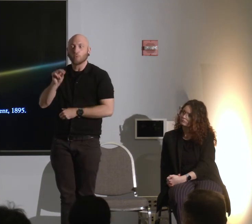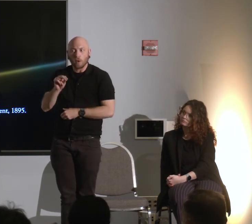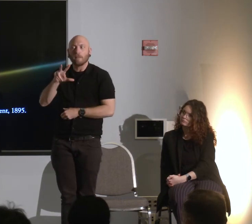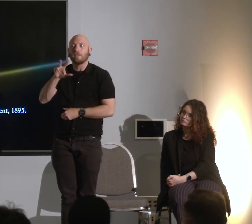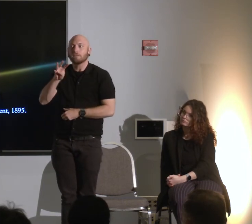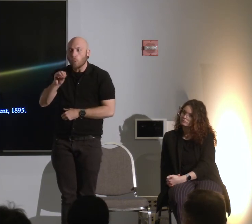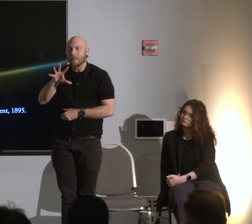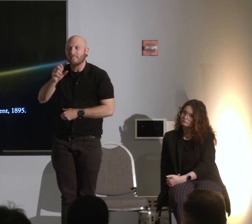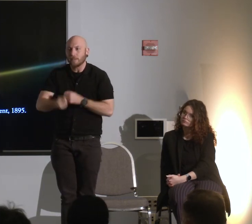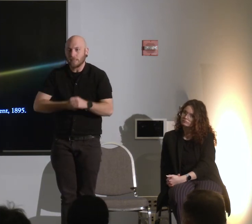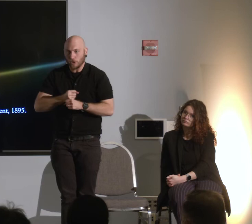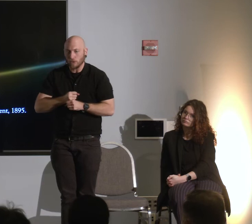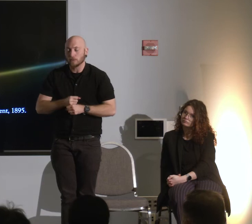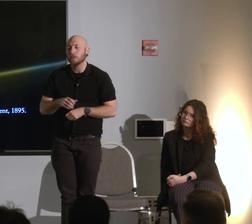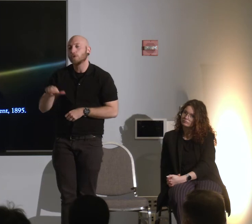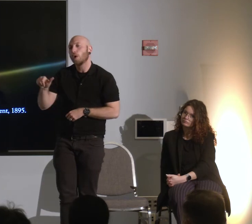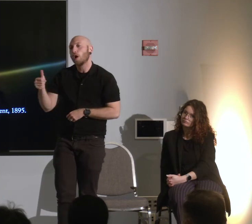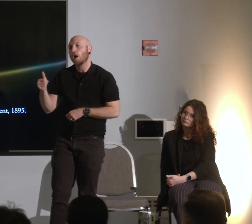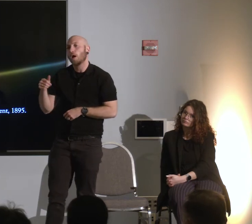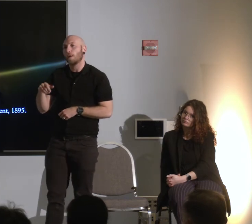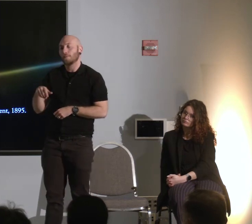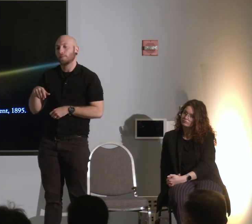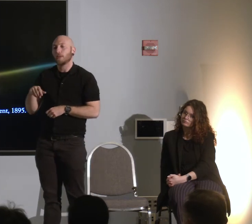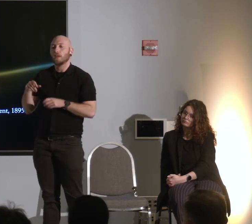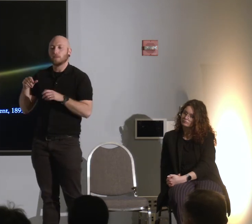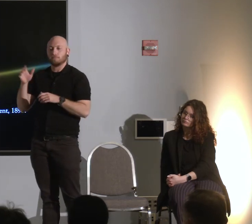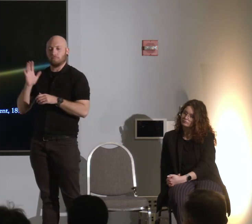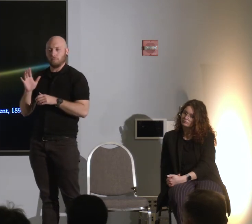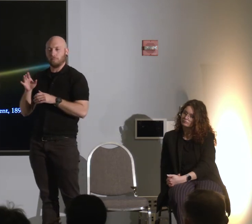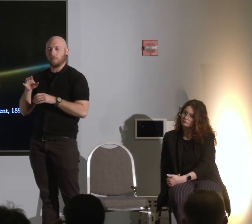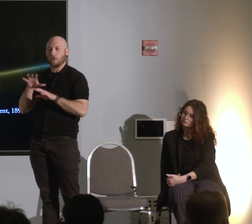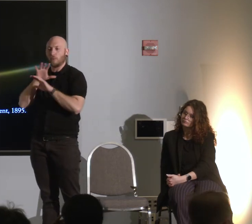As Charles Elliott Norton, president of Harvard, put it in a condolence note to